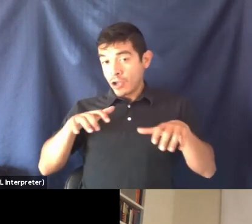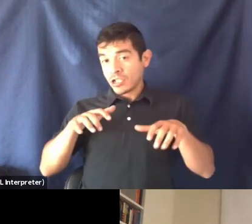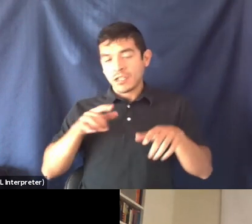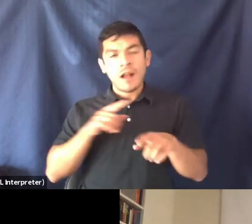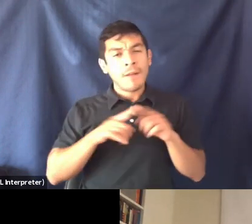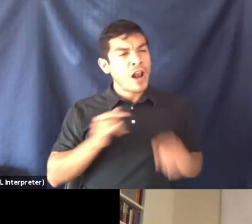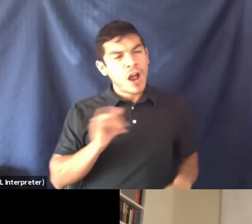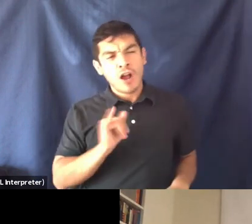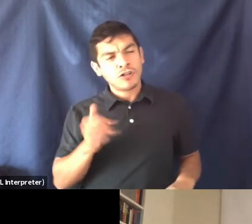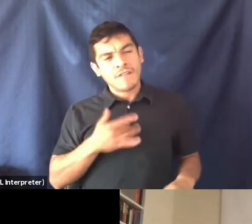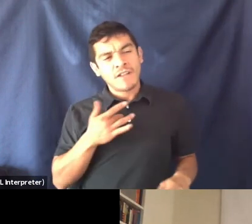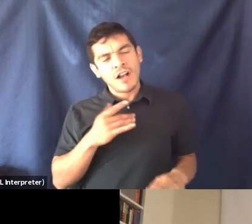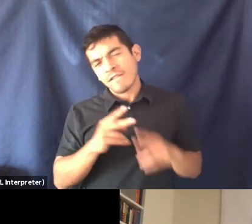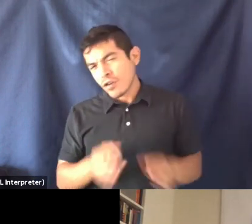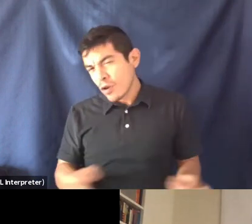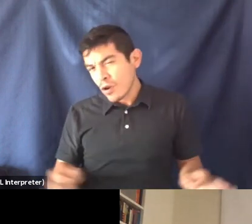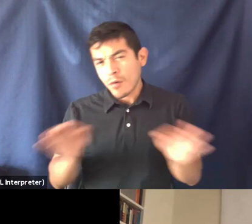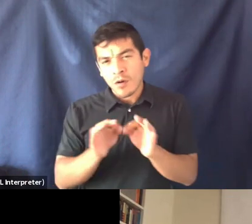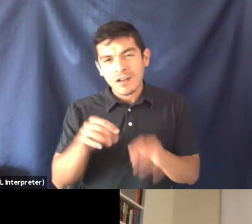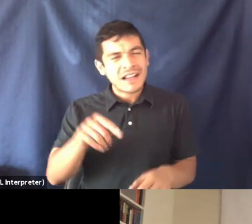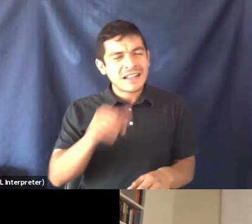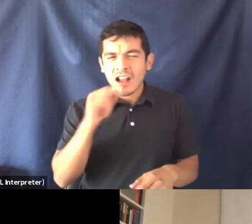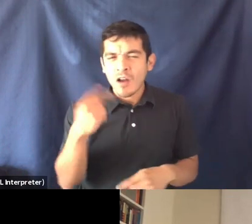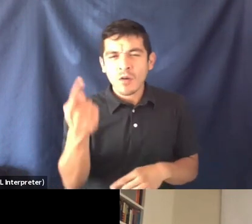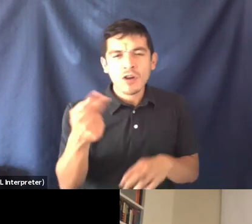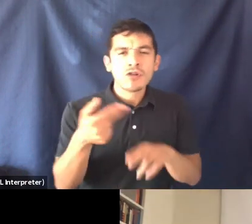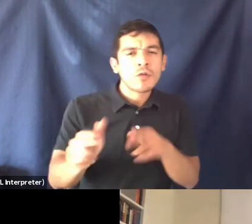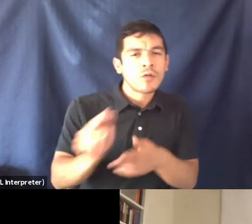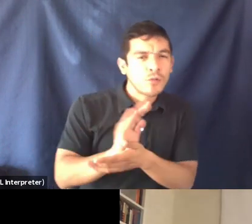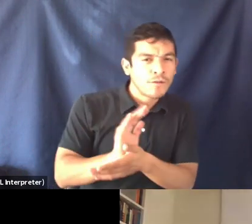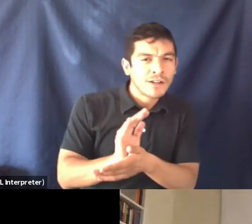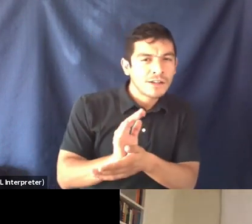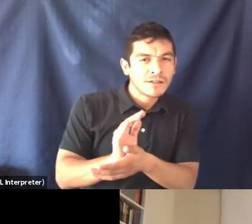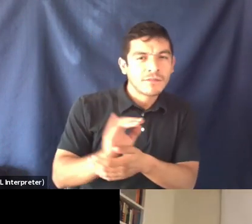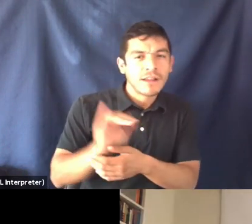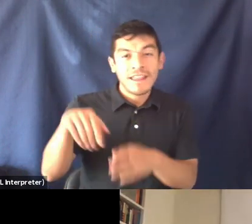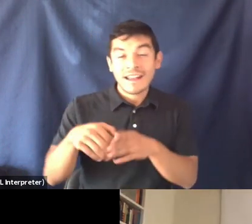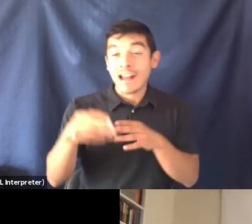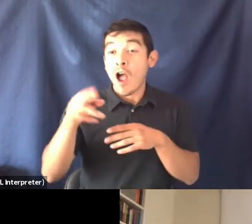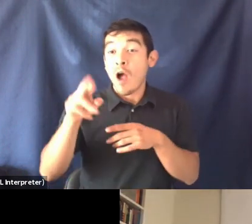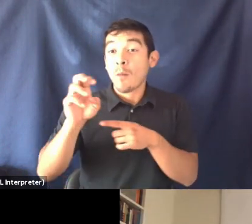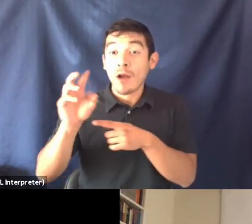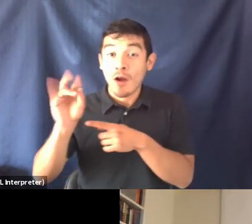that this wasn't just a short film that we, and in a pre COVID time, I had imagined